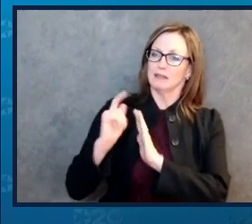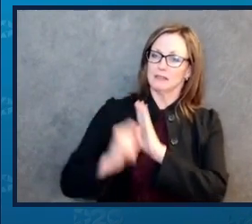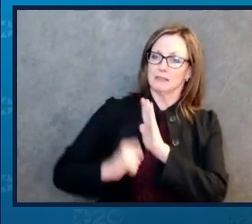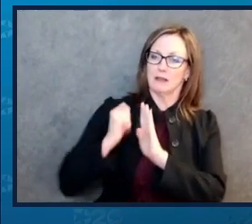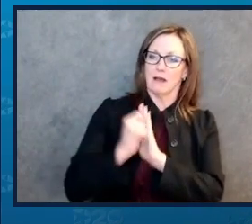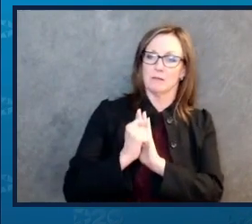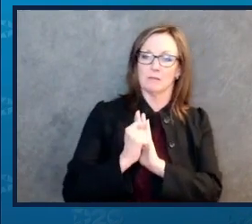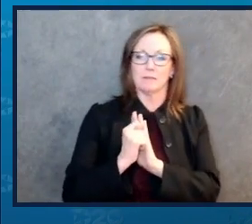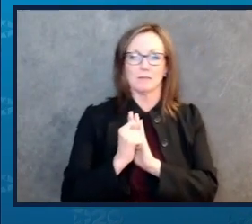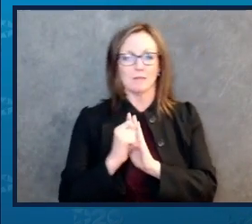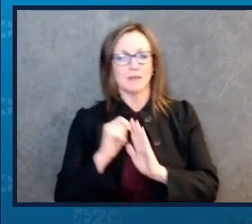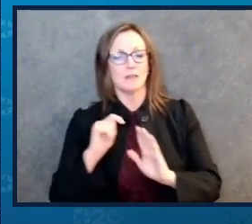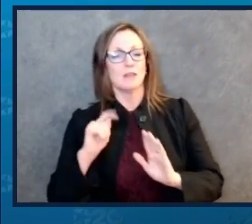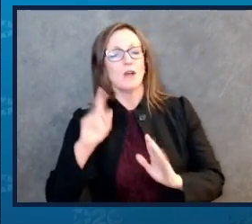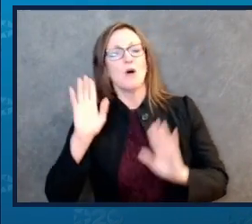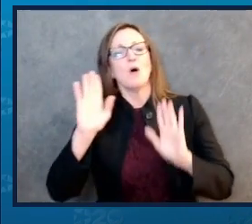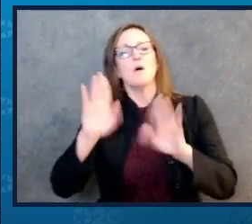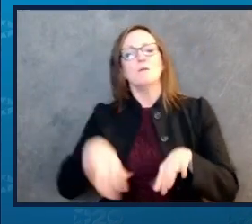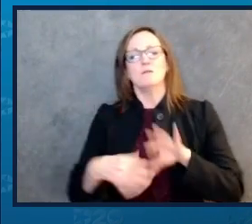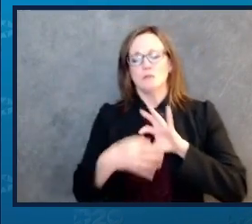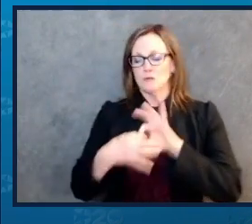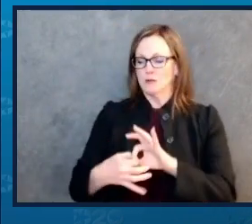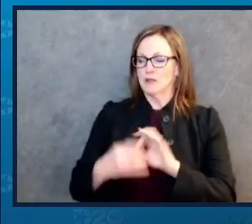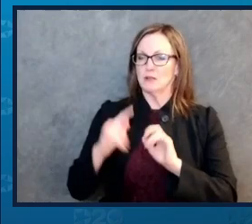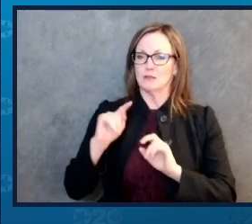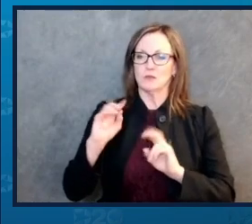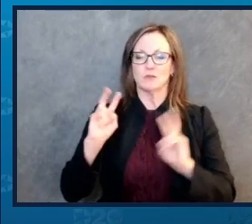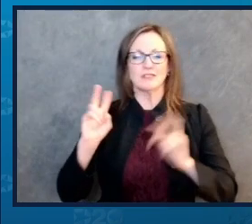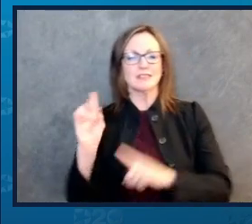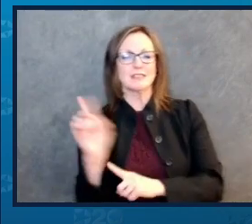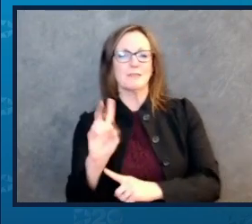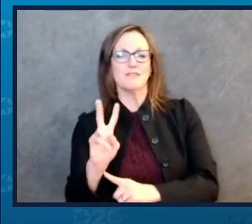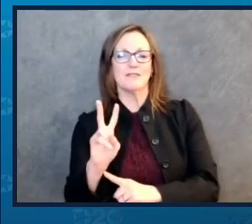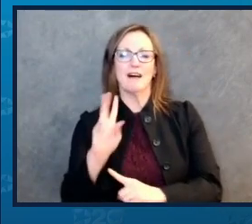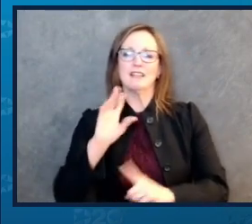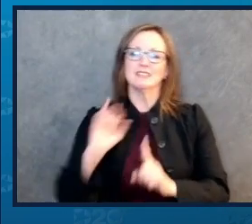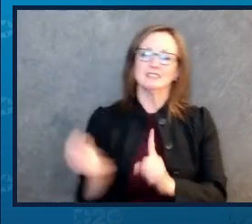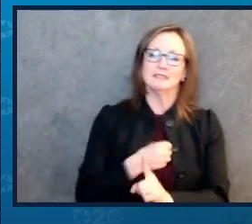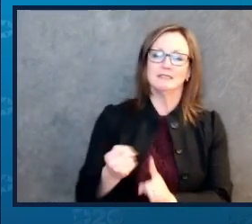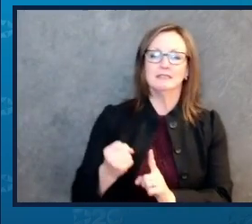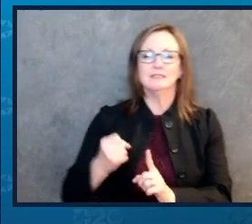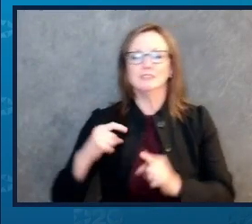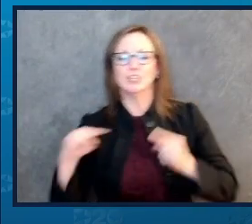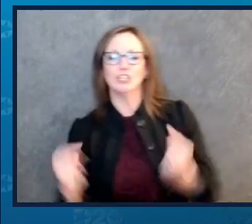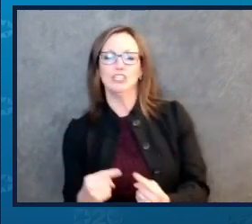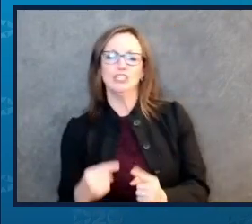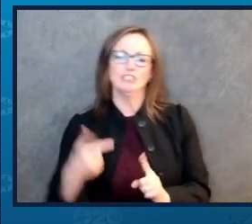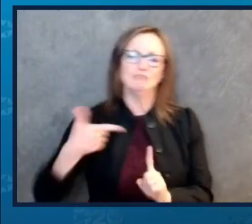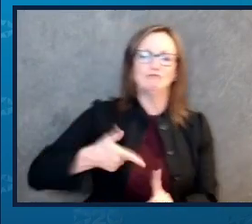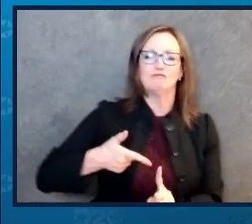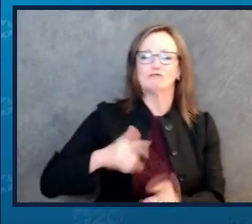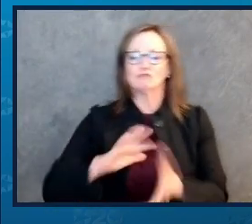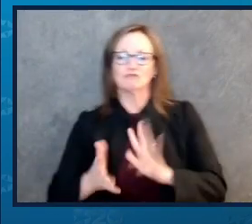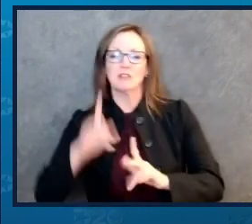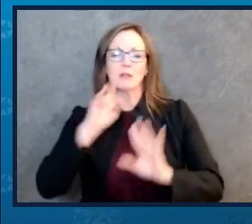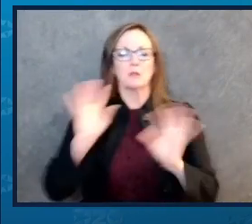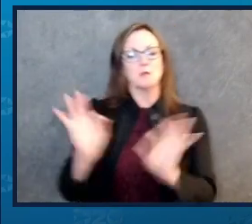SOMETHING THAT WAS NOT A CRIME.